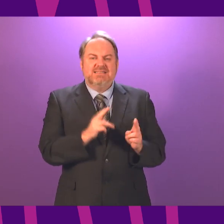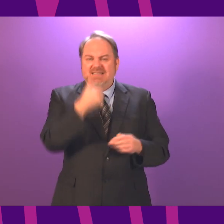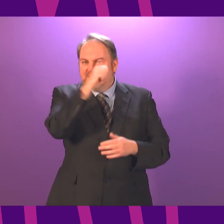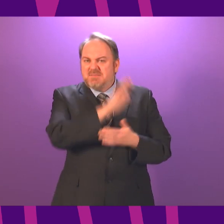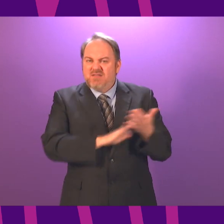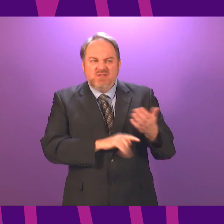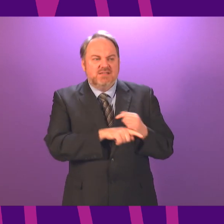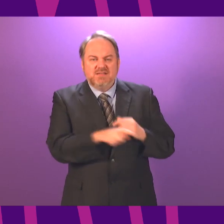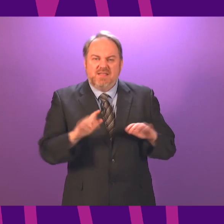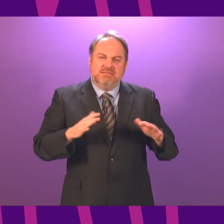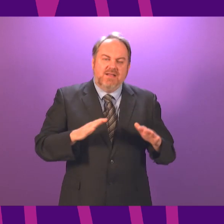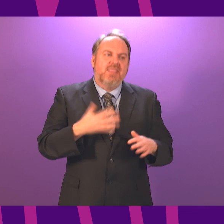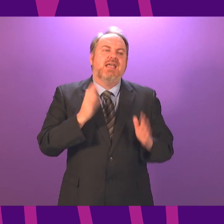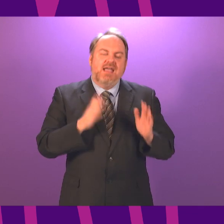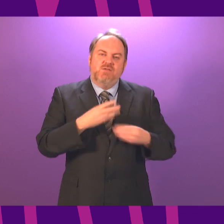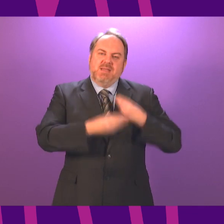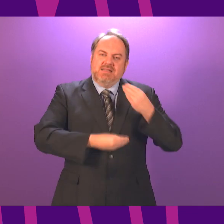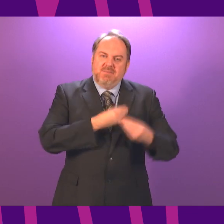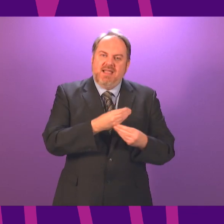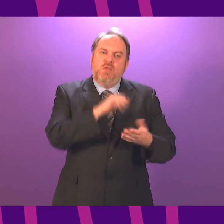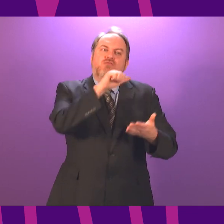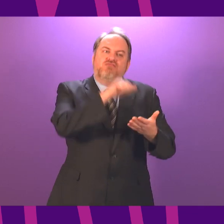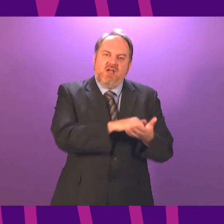all the dos and don’ts. It is always a case of getting that balance right, but the